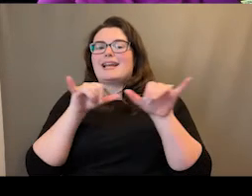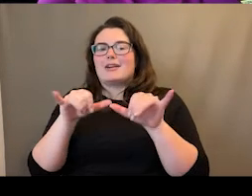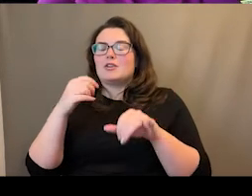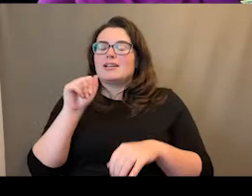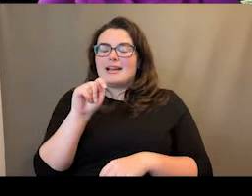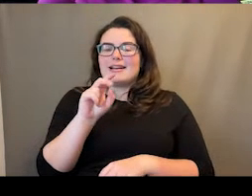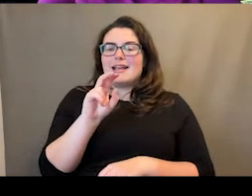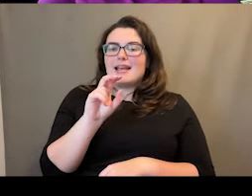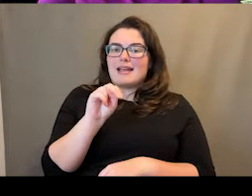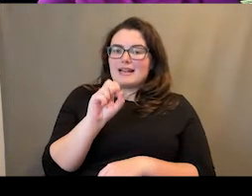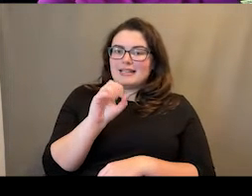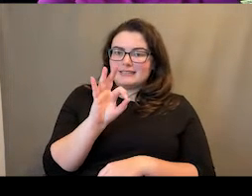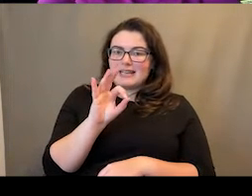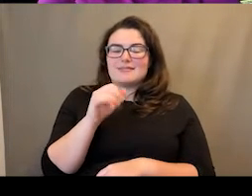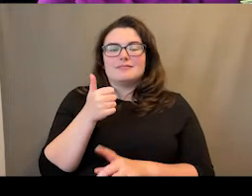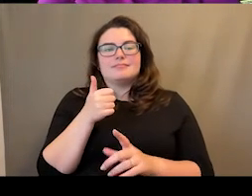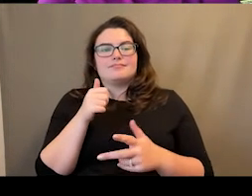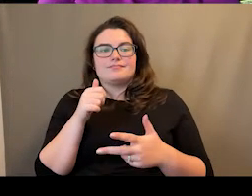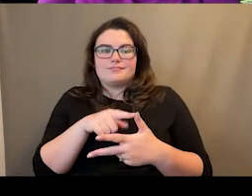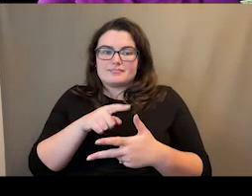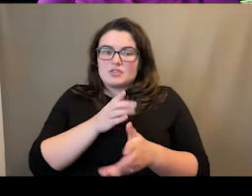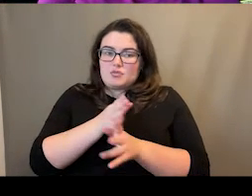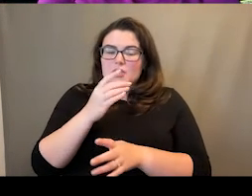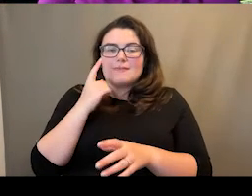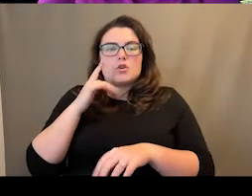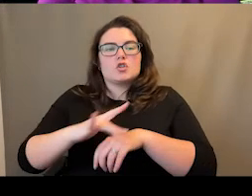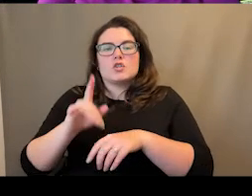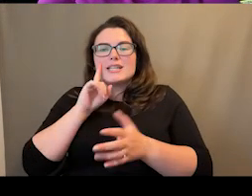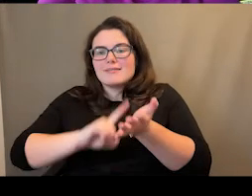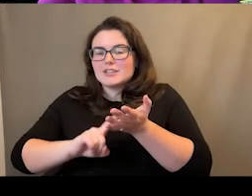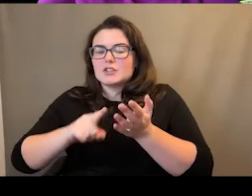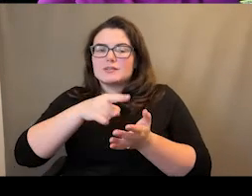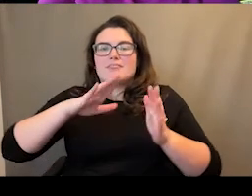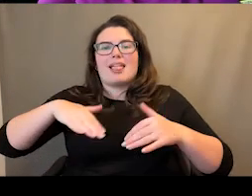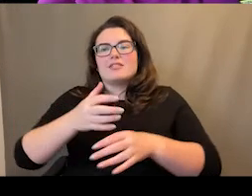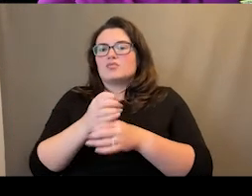These are for early investigators who have not received tenure yet